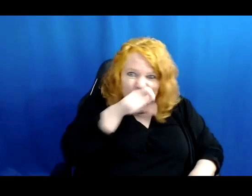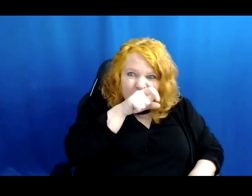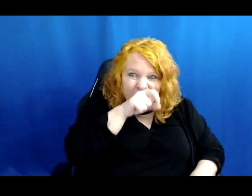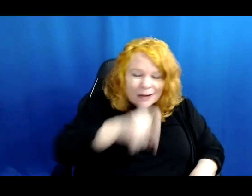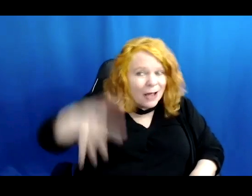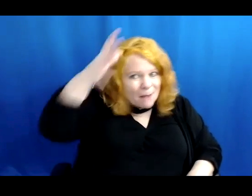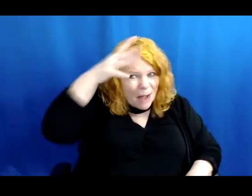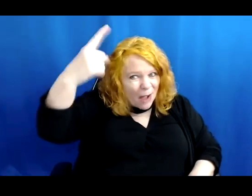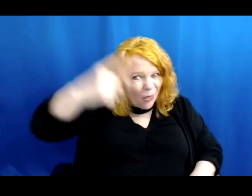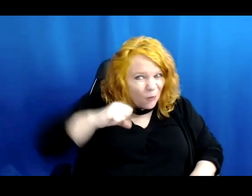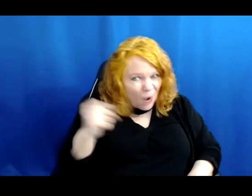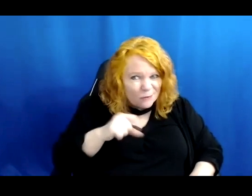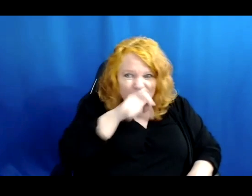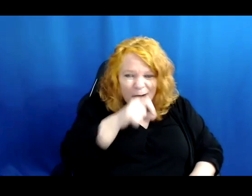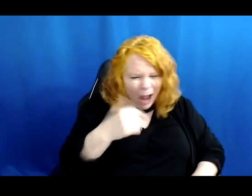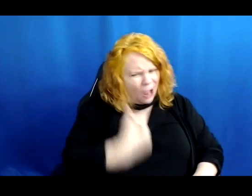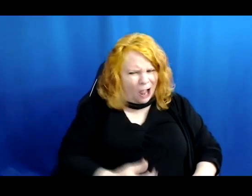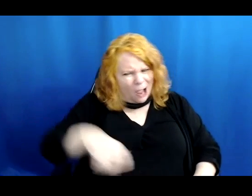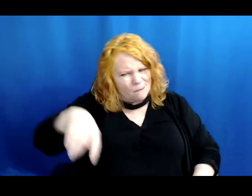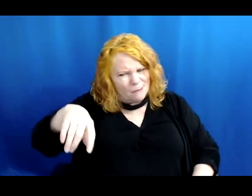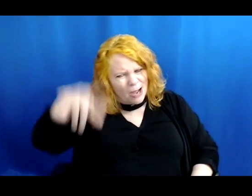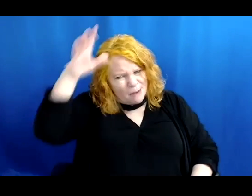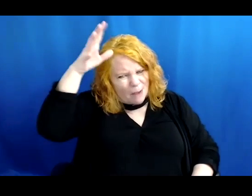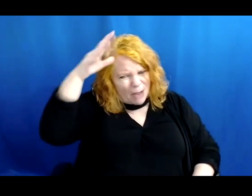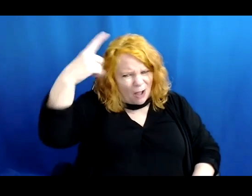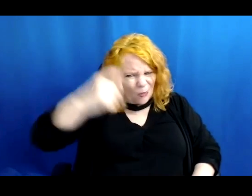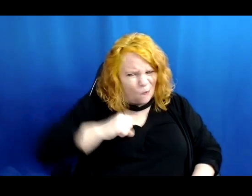I am Papa the Parrot. Yeah.